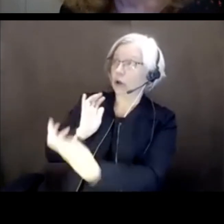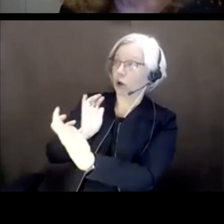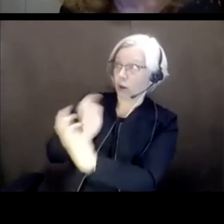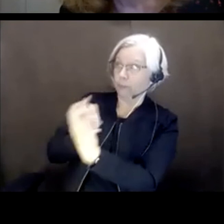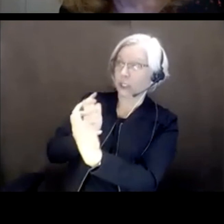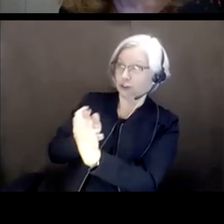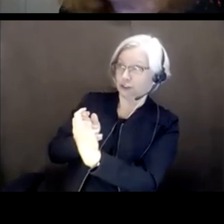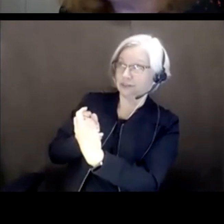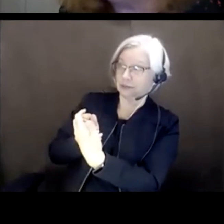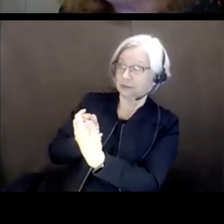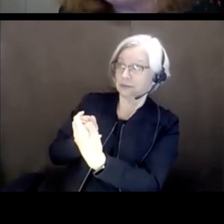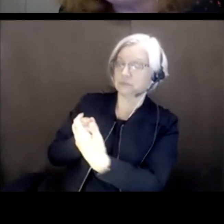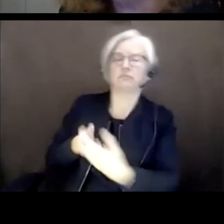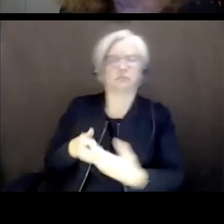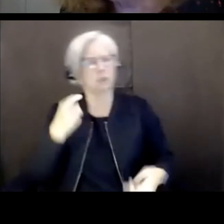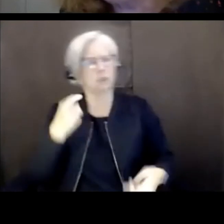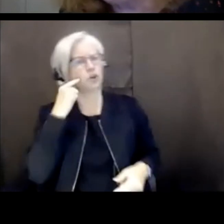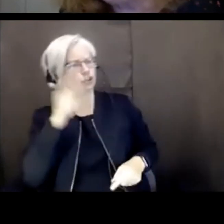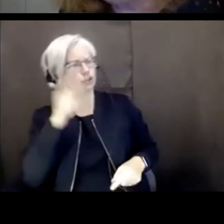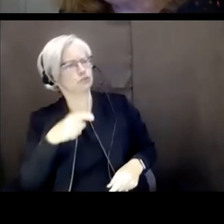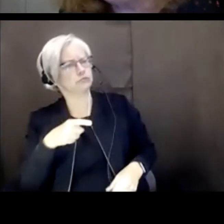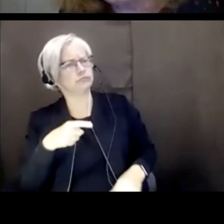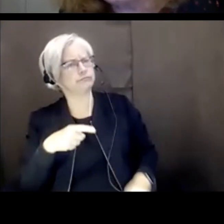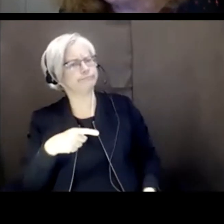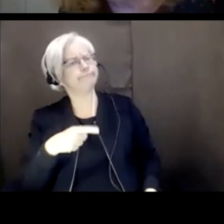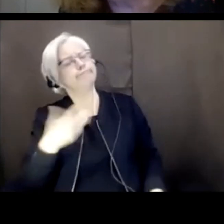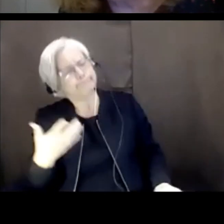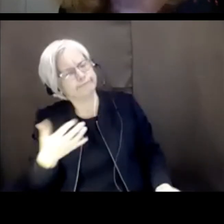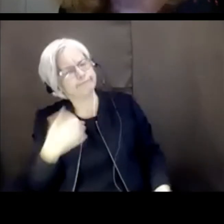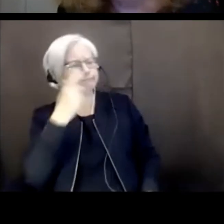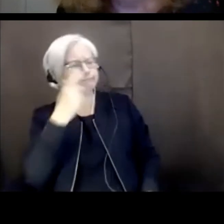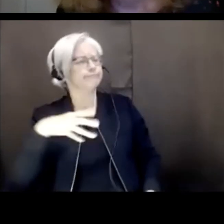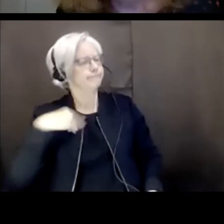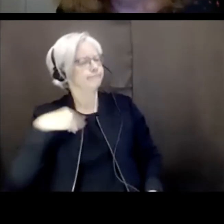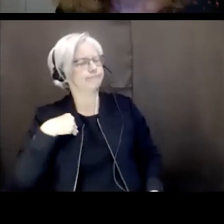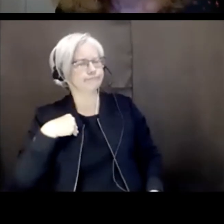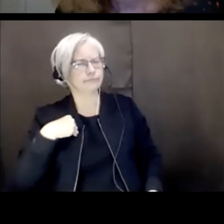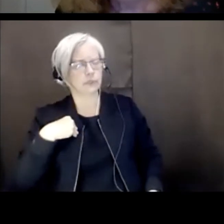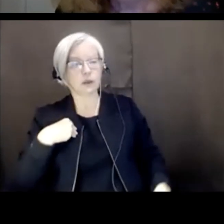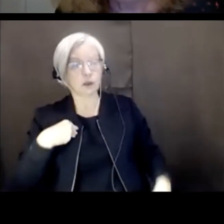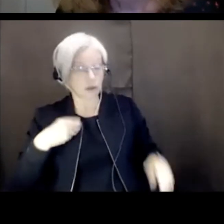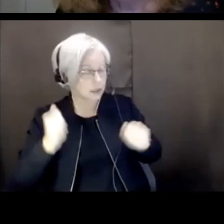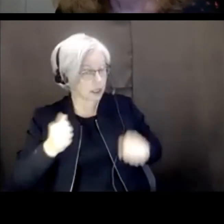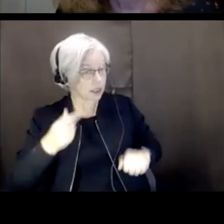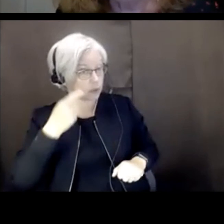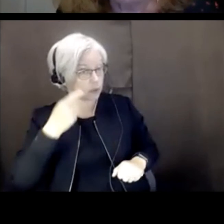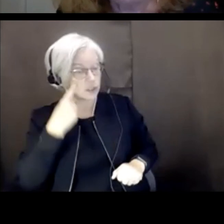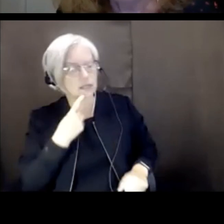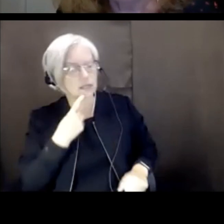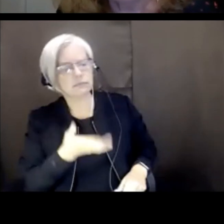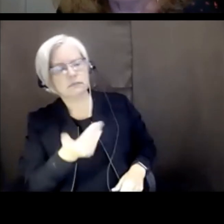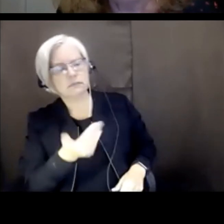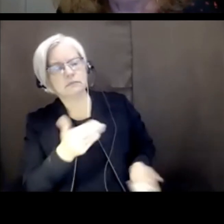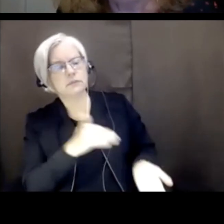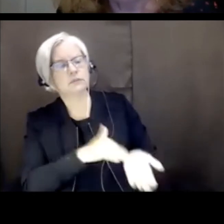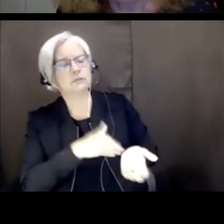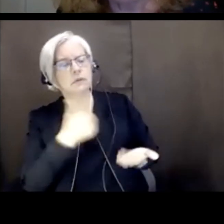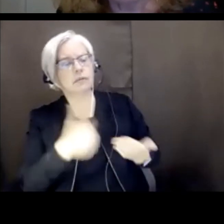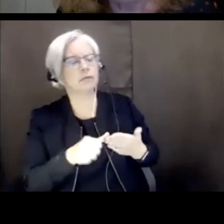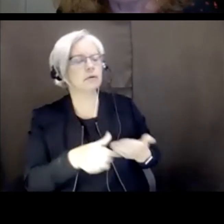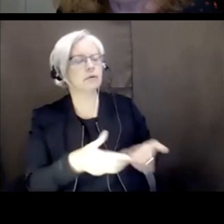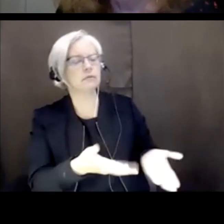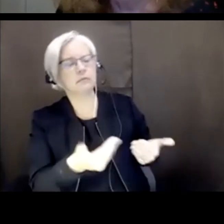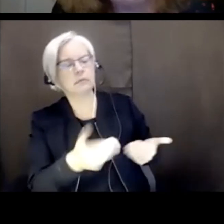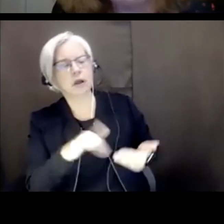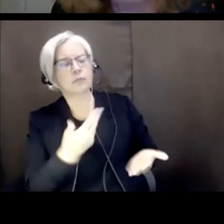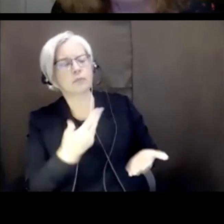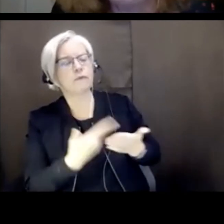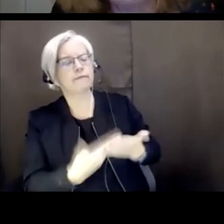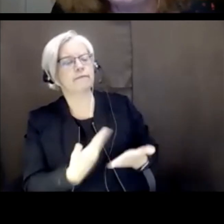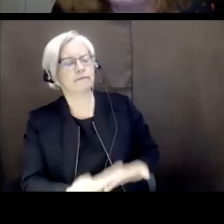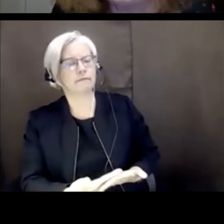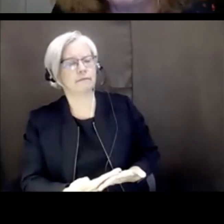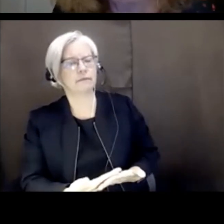MEDICAL REPORTS OR OTHER INFORMATION TO SUPPORT ACCOMMODATION NEEDS BUT SOMETIMES THAT HAPPENS AND